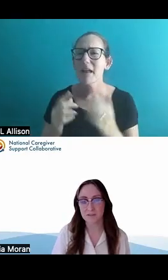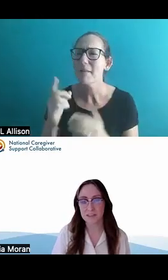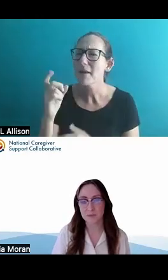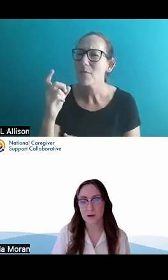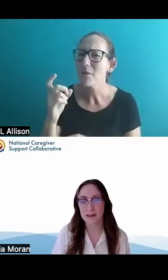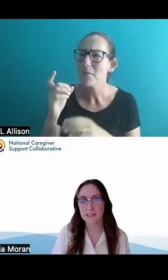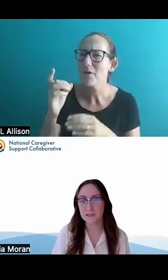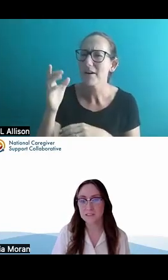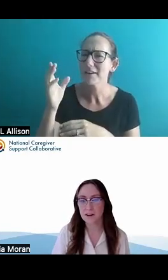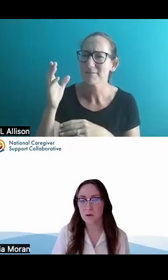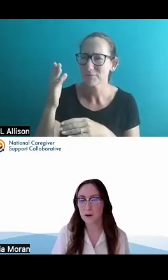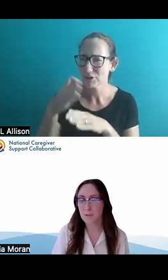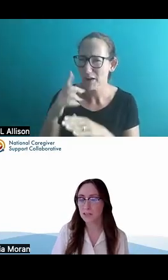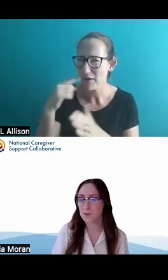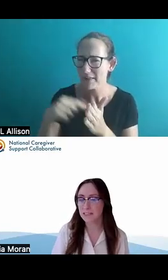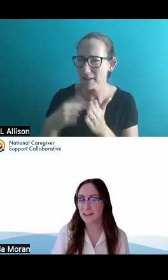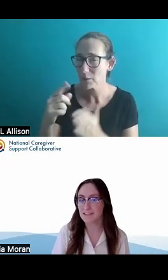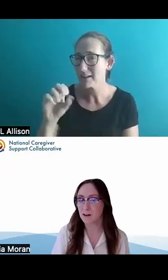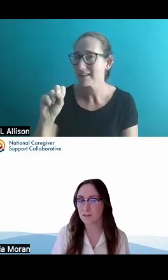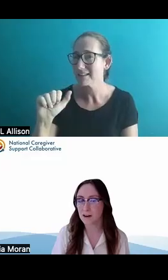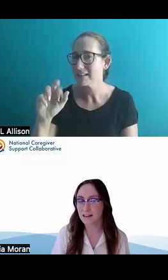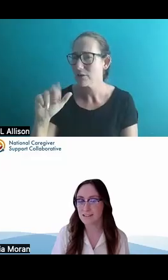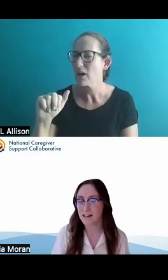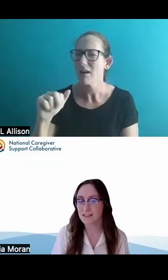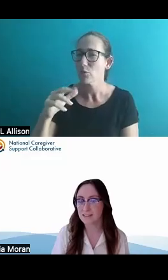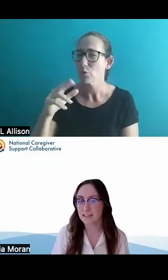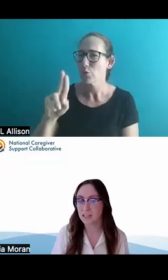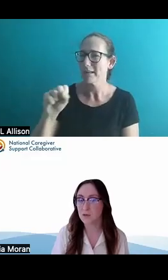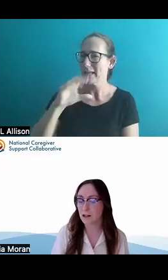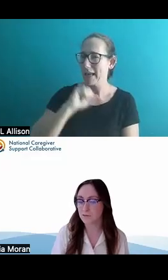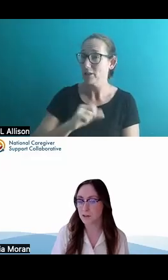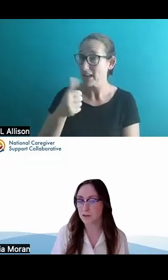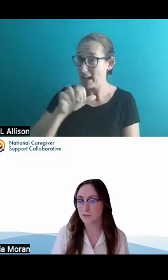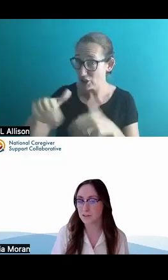for this one, so Sara, what about USAging? Are there any challenges that you all have noted for